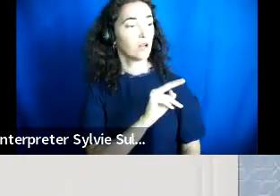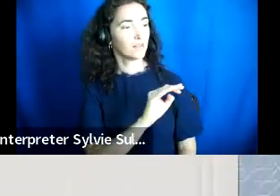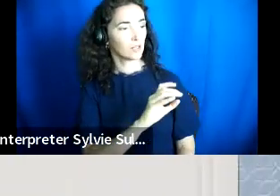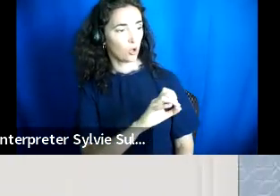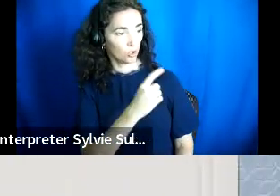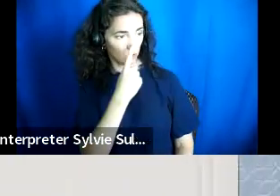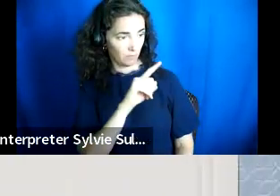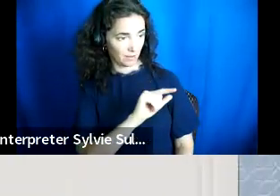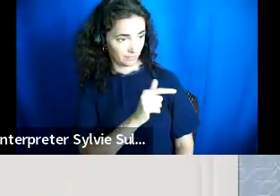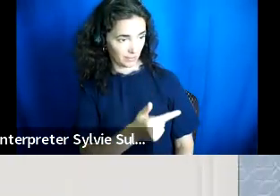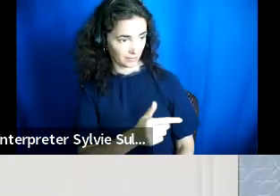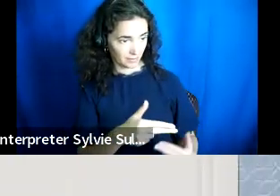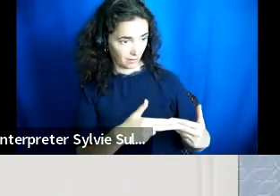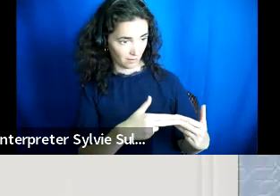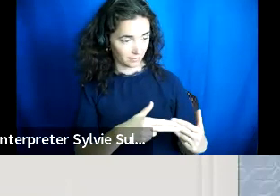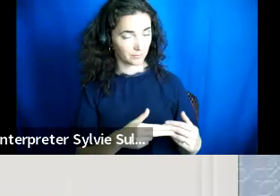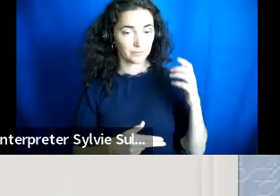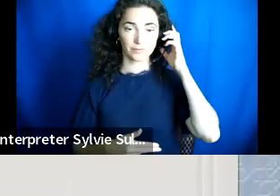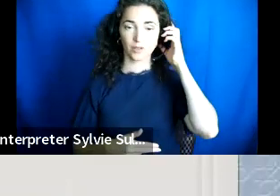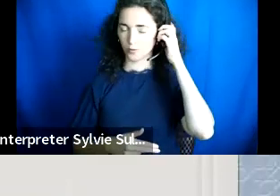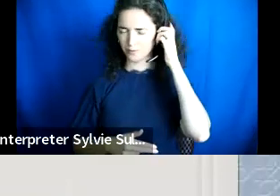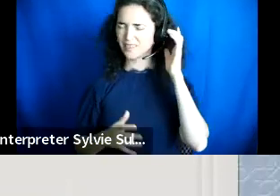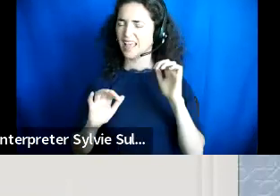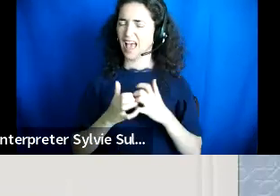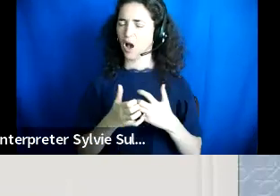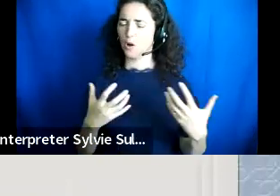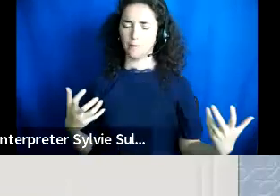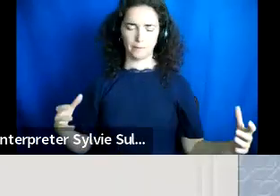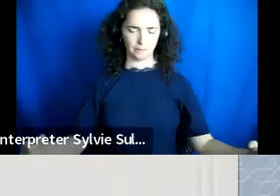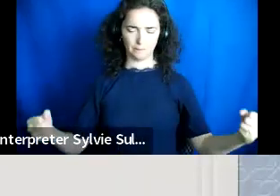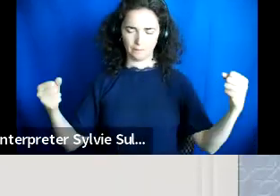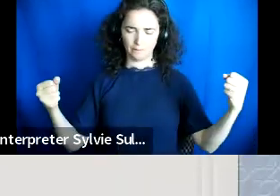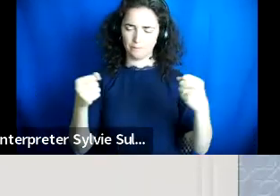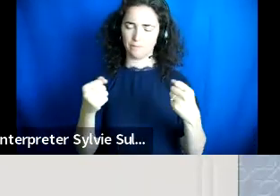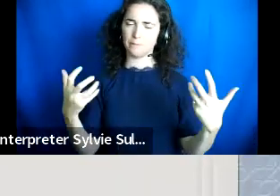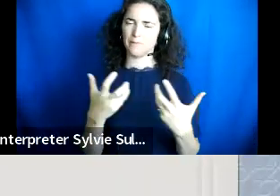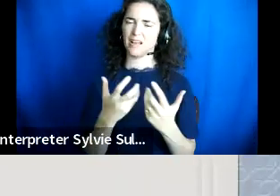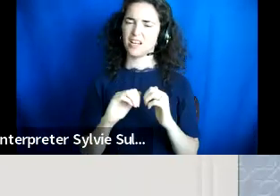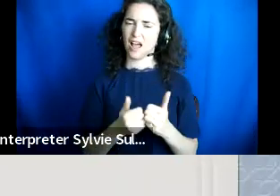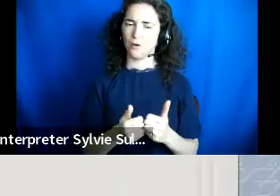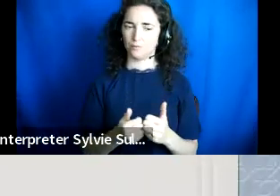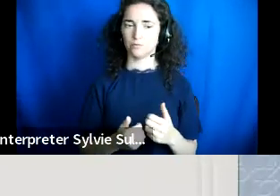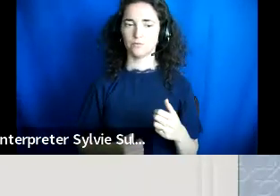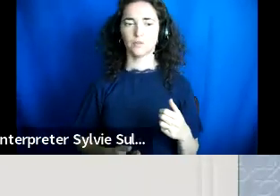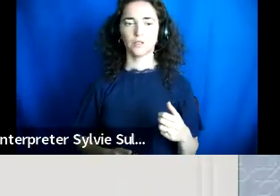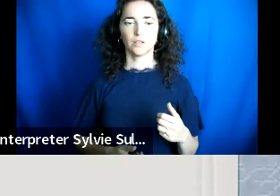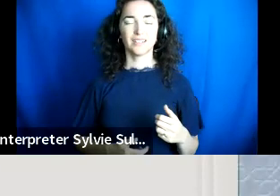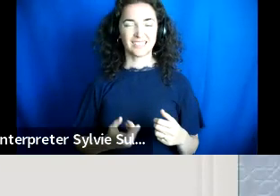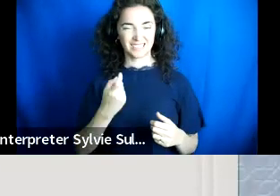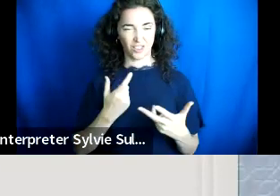So this is the match process that I was talking about so can't. We have our 3 components, the match process the support parent and the referred here.